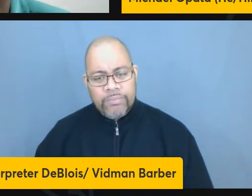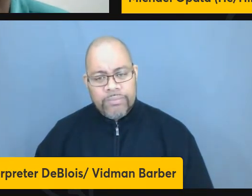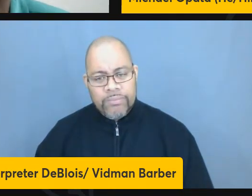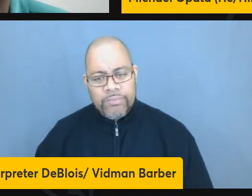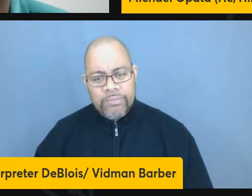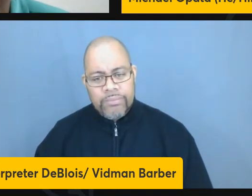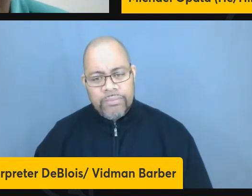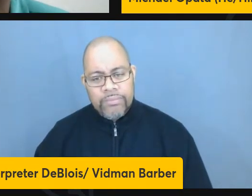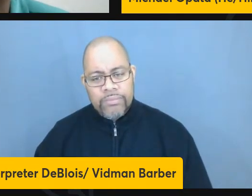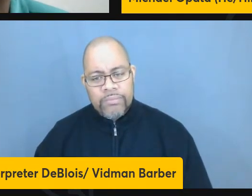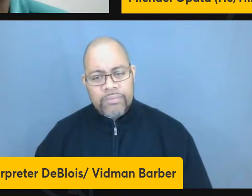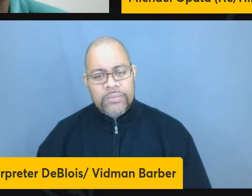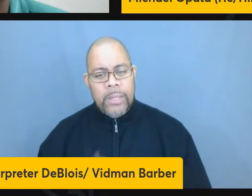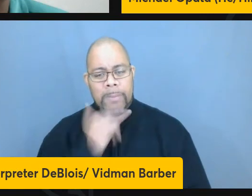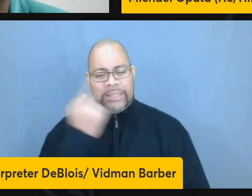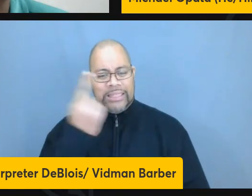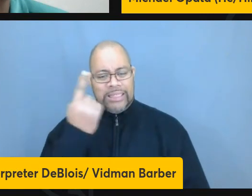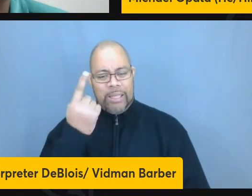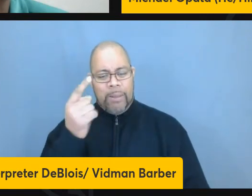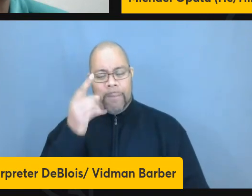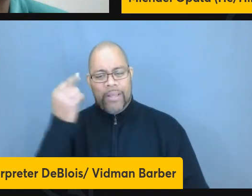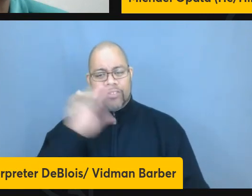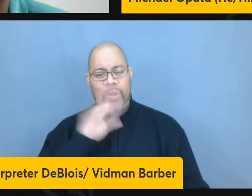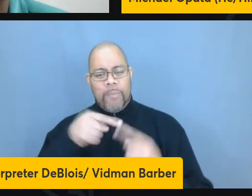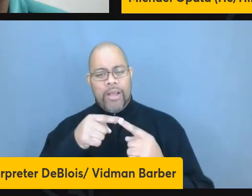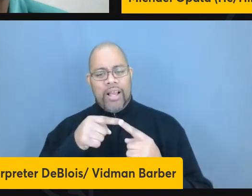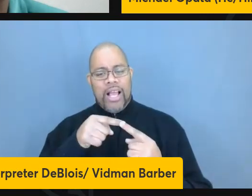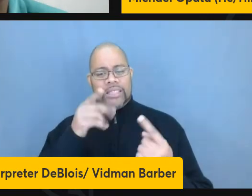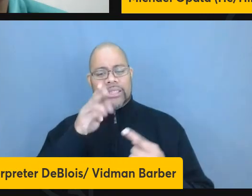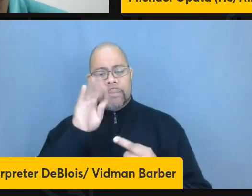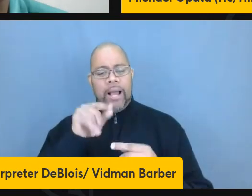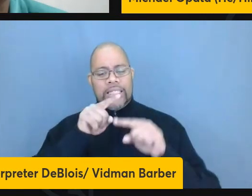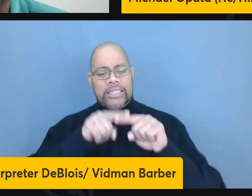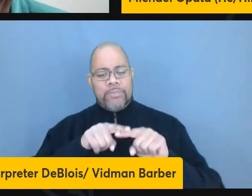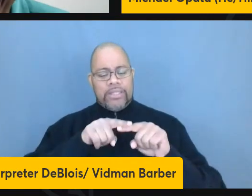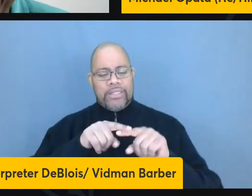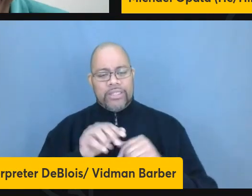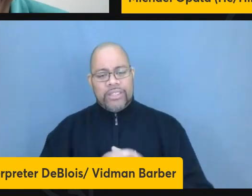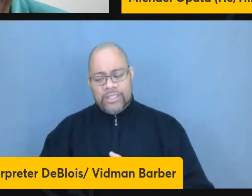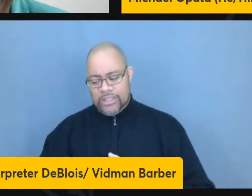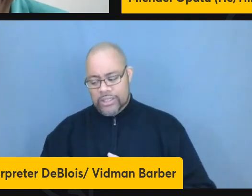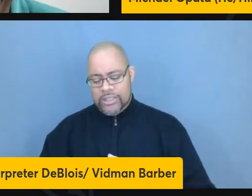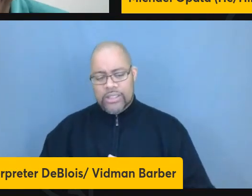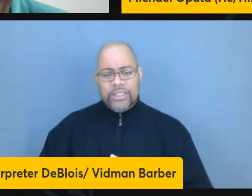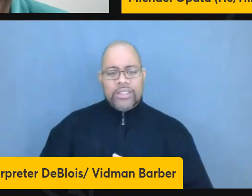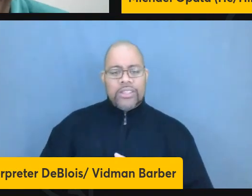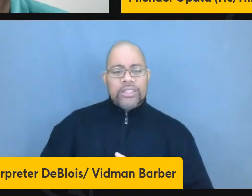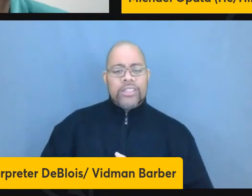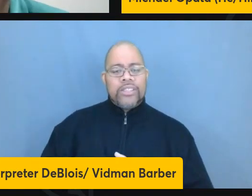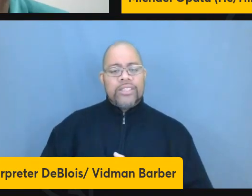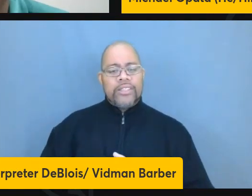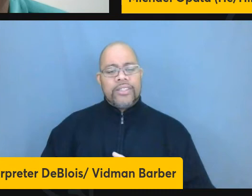Dr. Faith Osier: This missing something, but I think it's talking about antibody dependent cytotoxicity. Yes, yes. But we